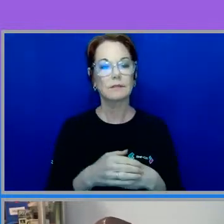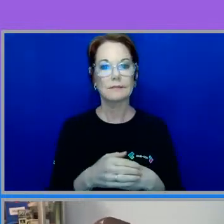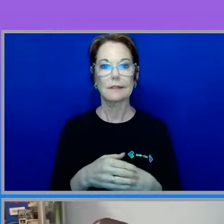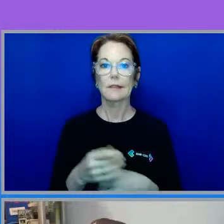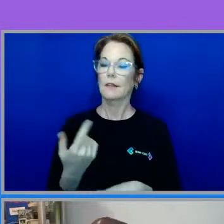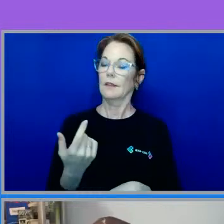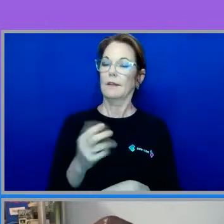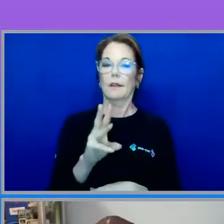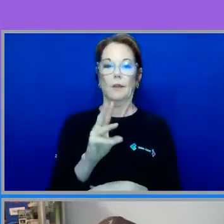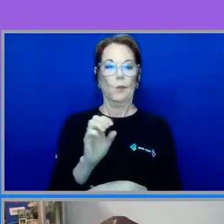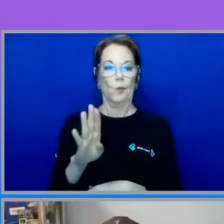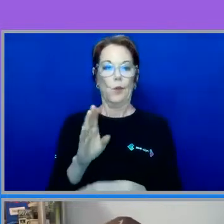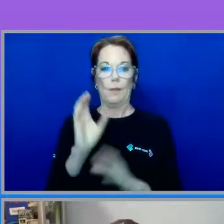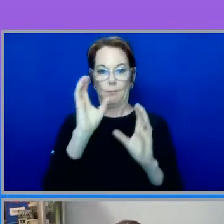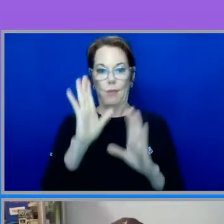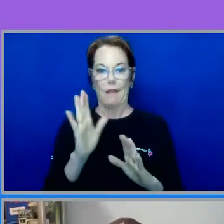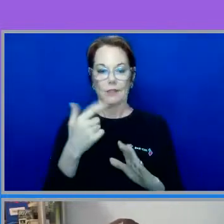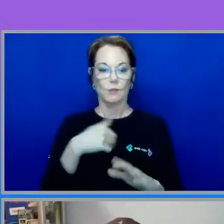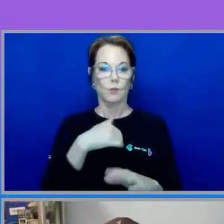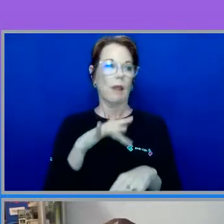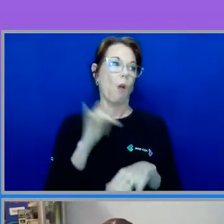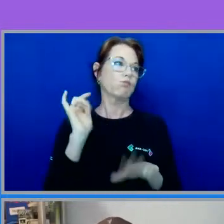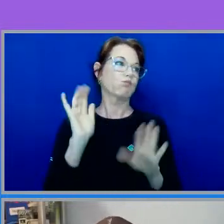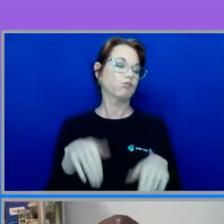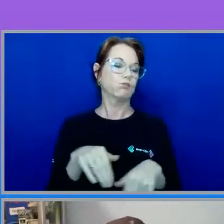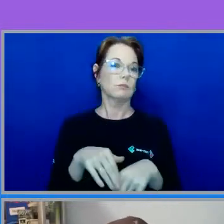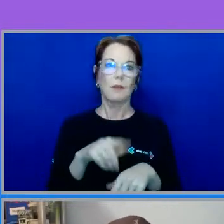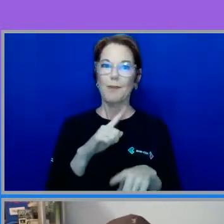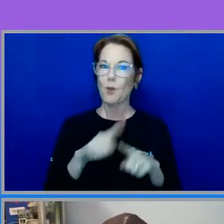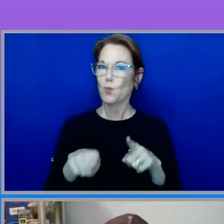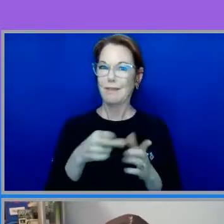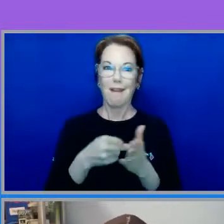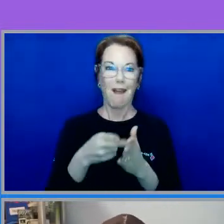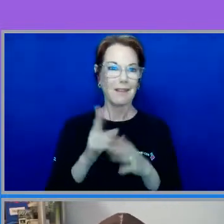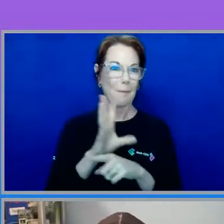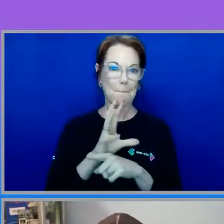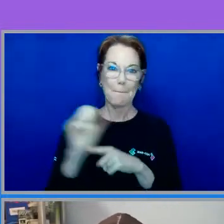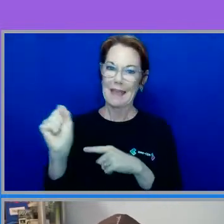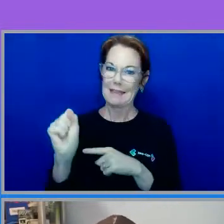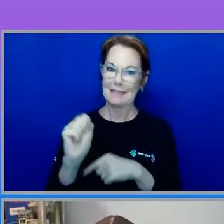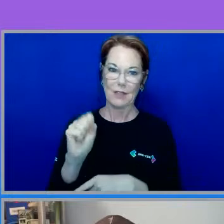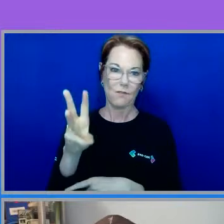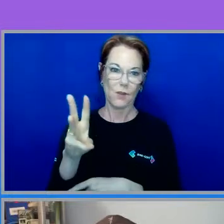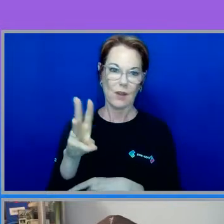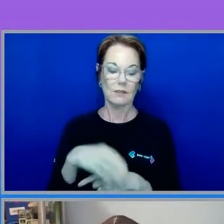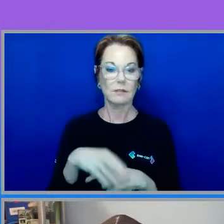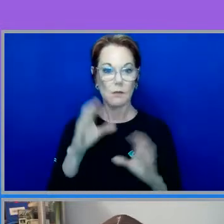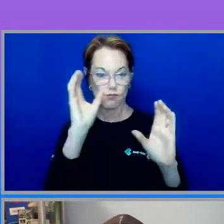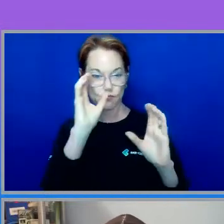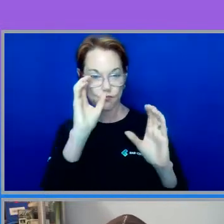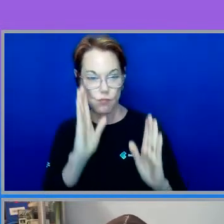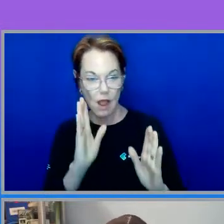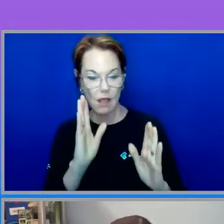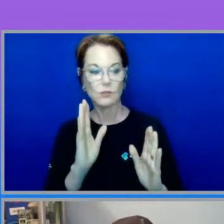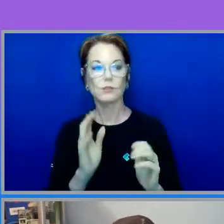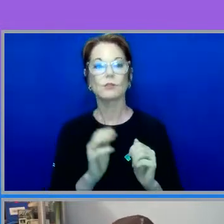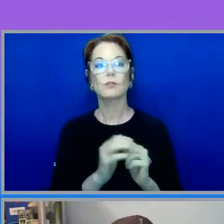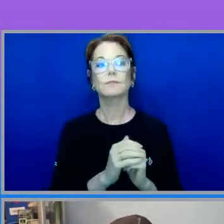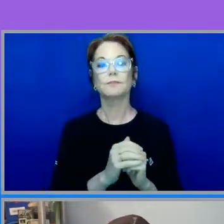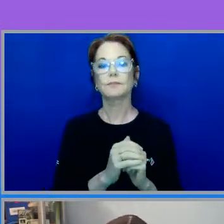browsers for granted, but they really are amazing. Pieces of software and browsers are also